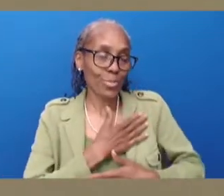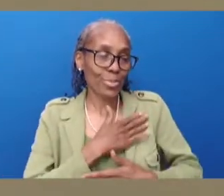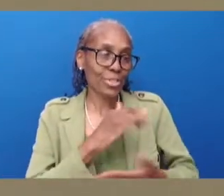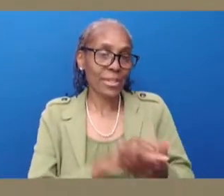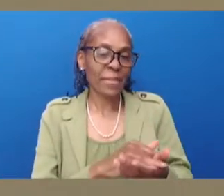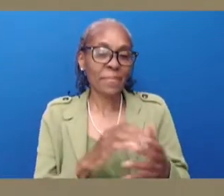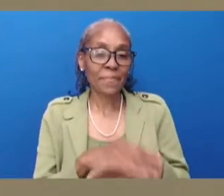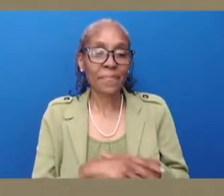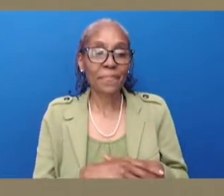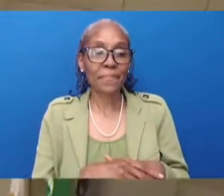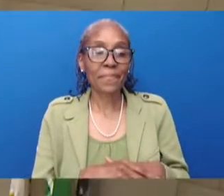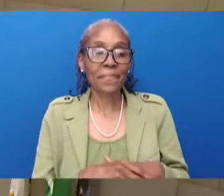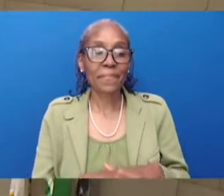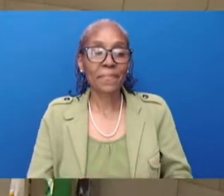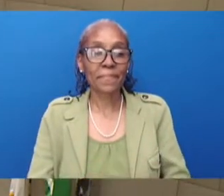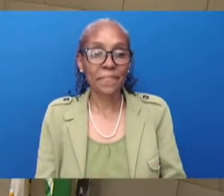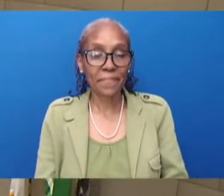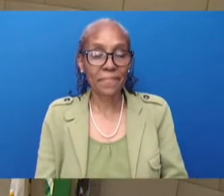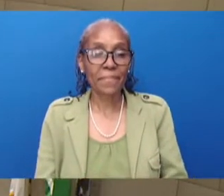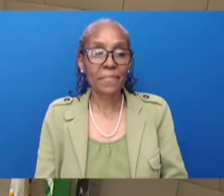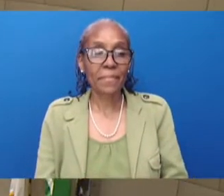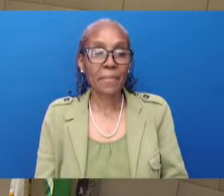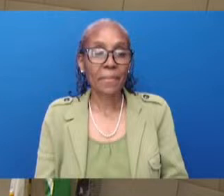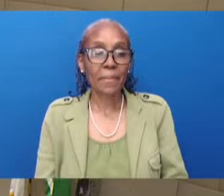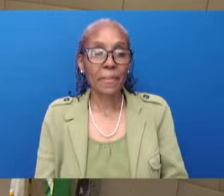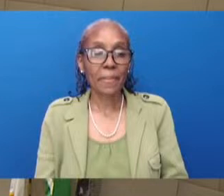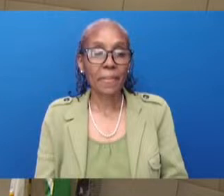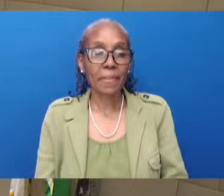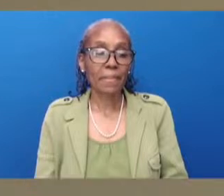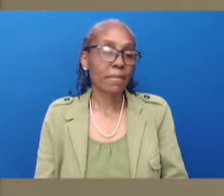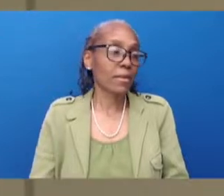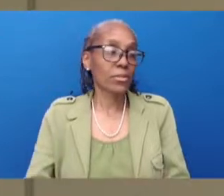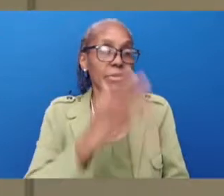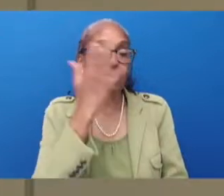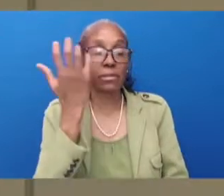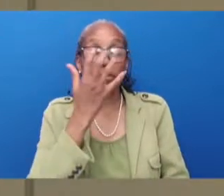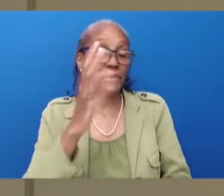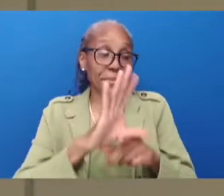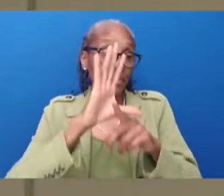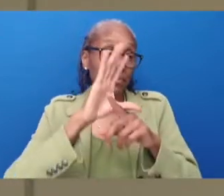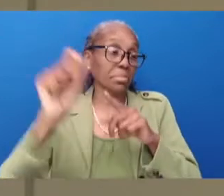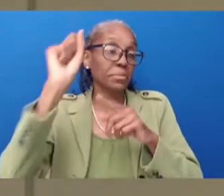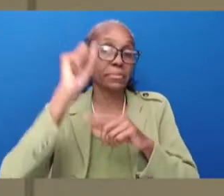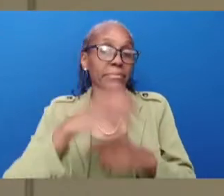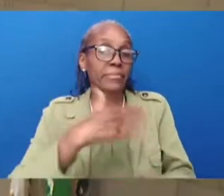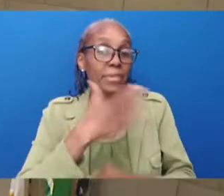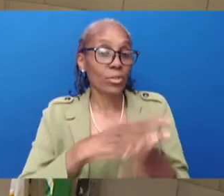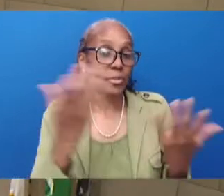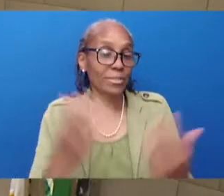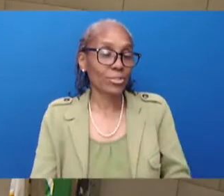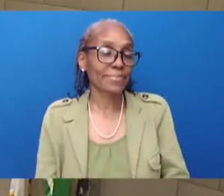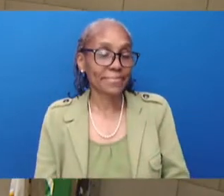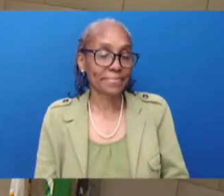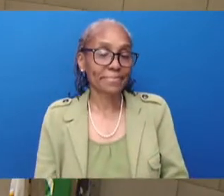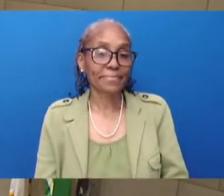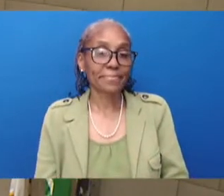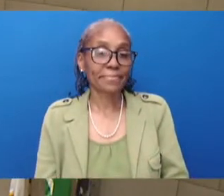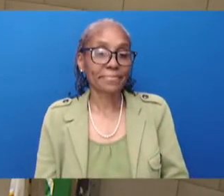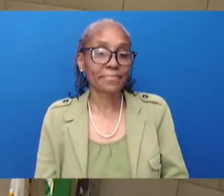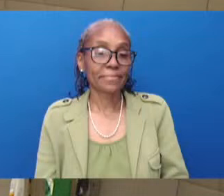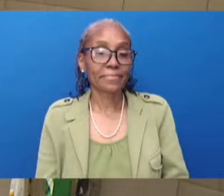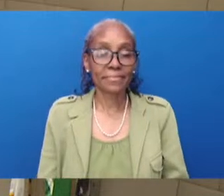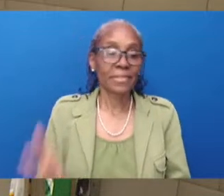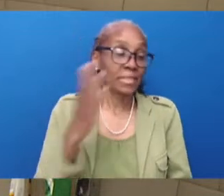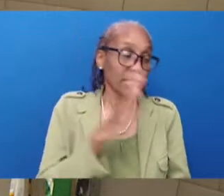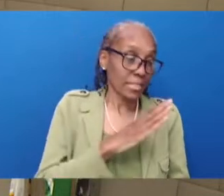WE DO NEED YOU.